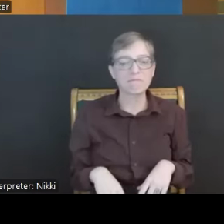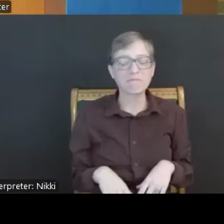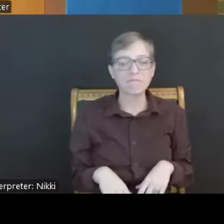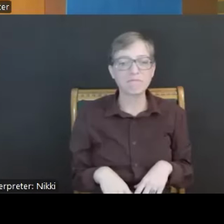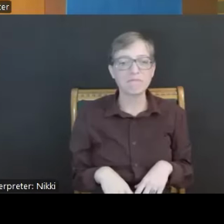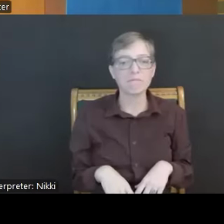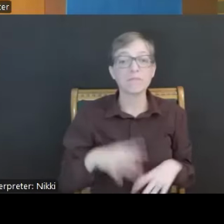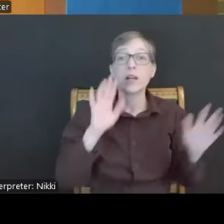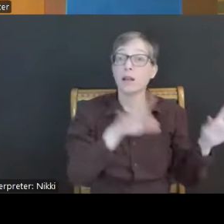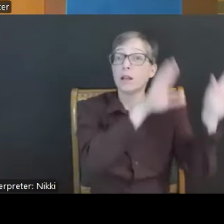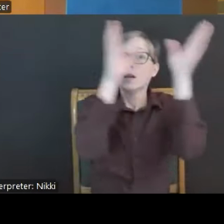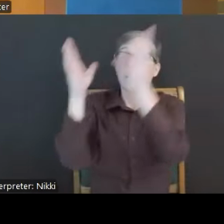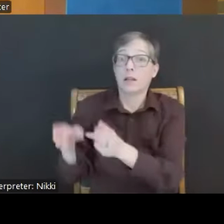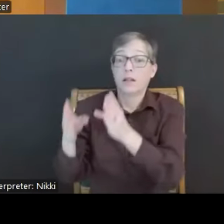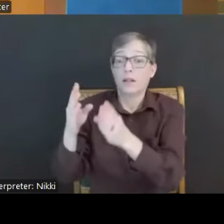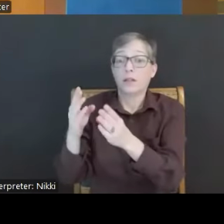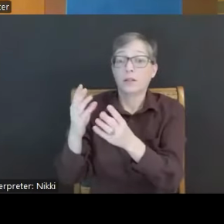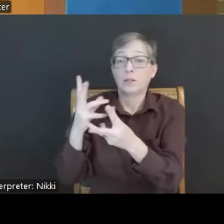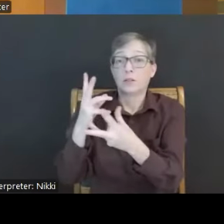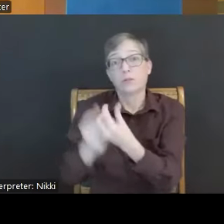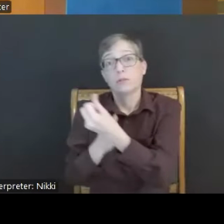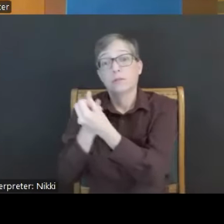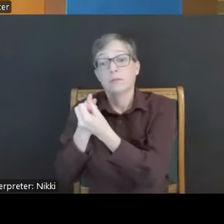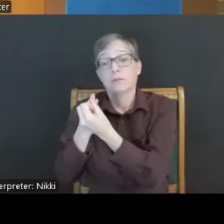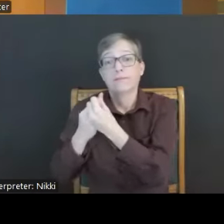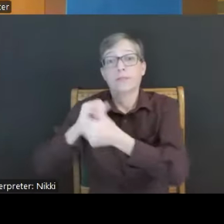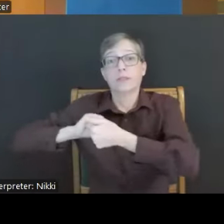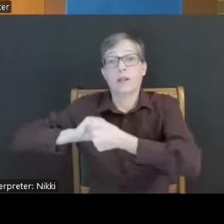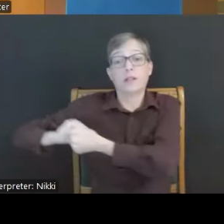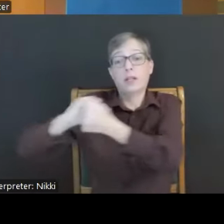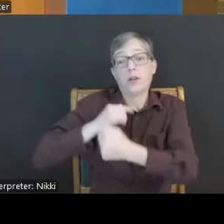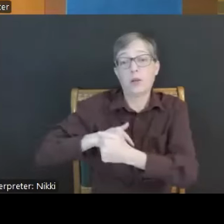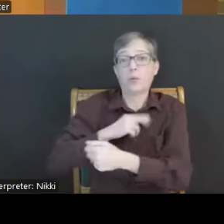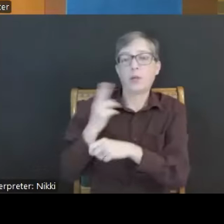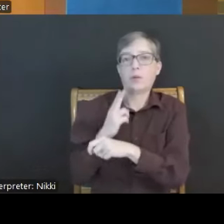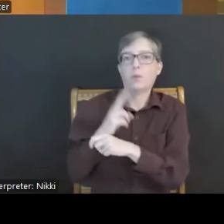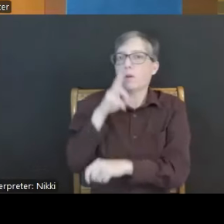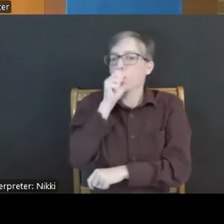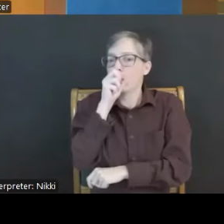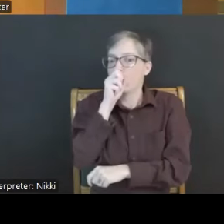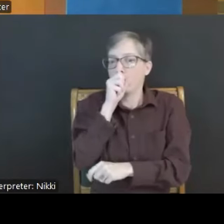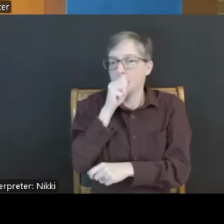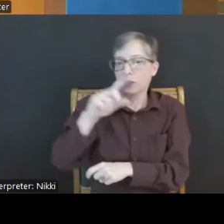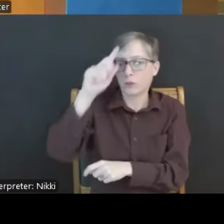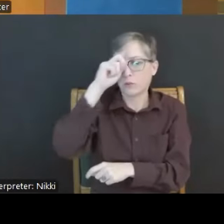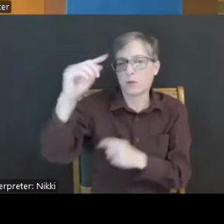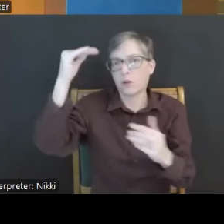orange in awareness of gun violence so we'll put put an email out there make it awareness